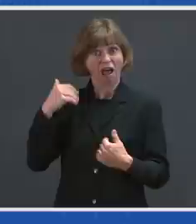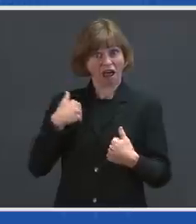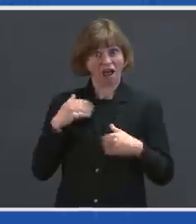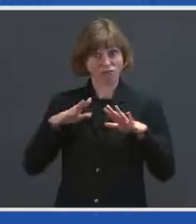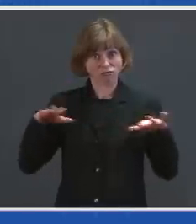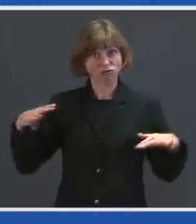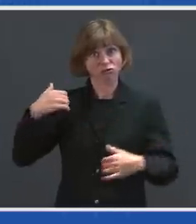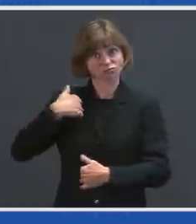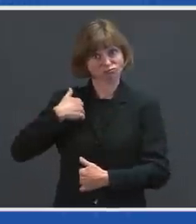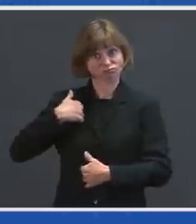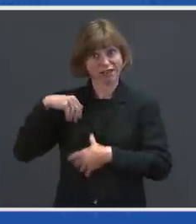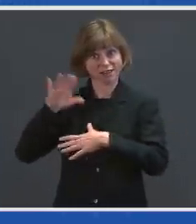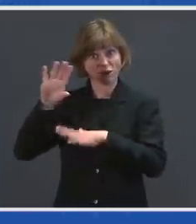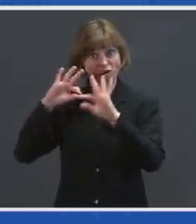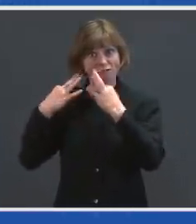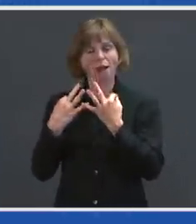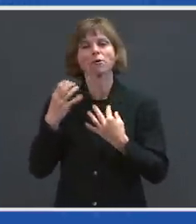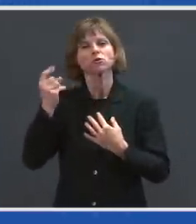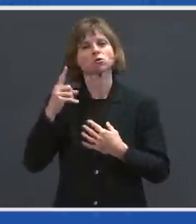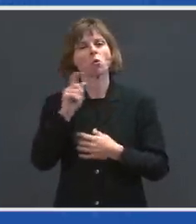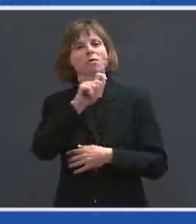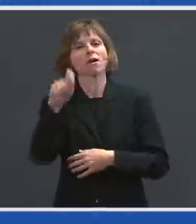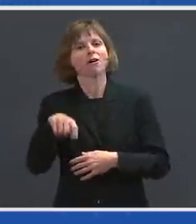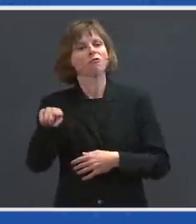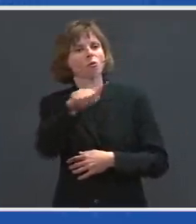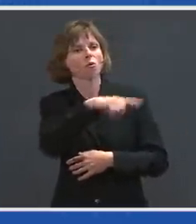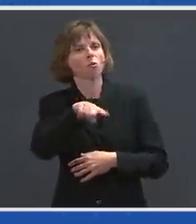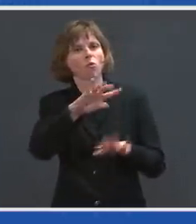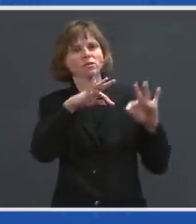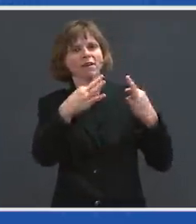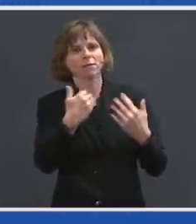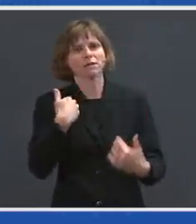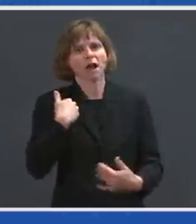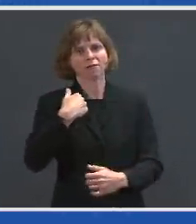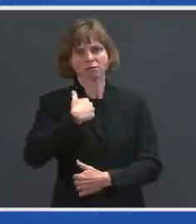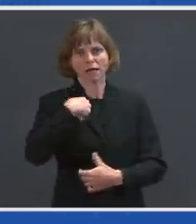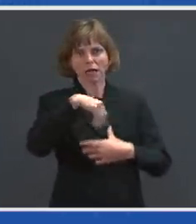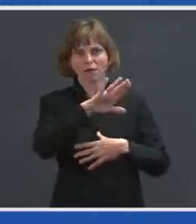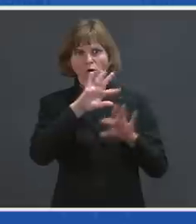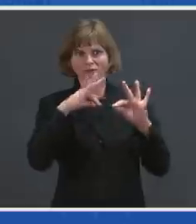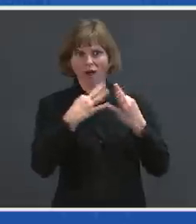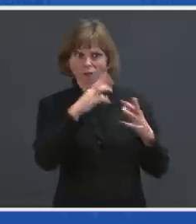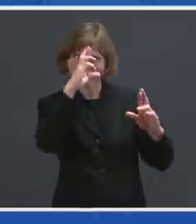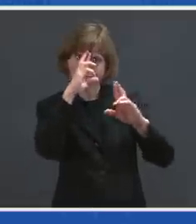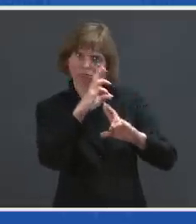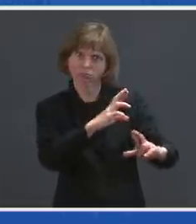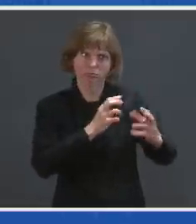have their service respected the support that they need and the benefits they have earned.